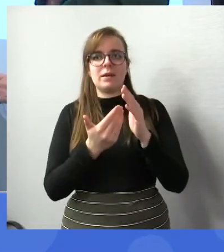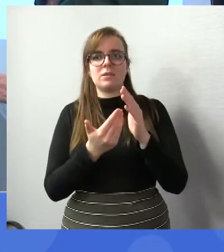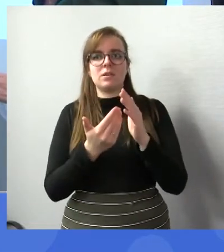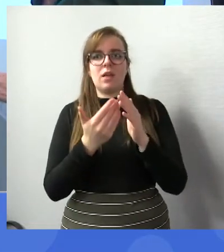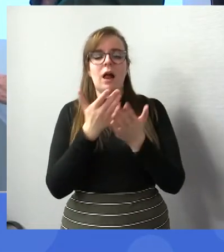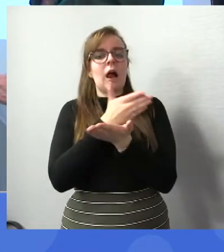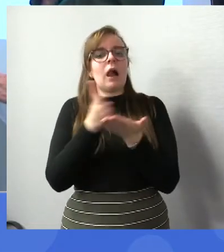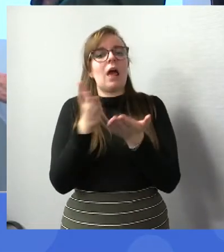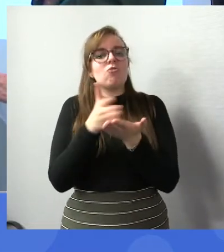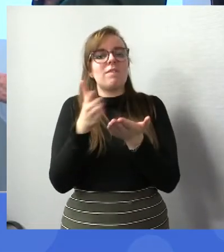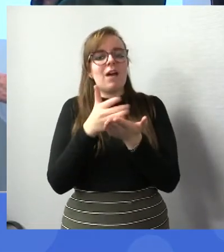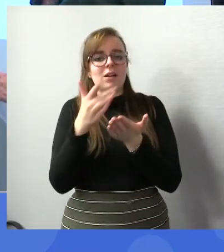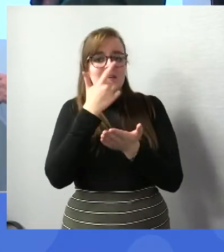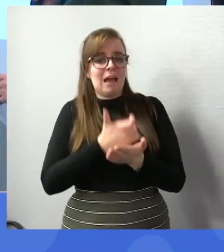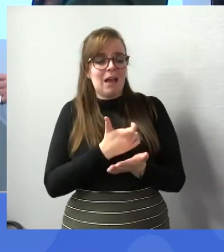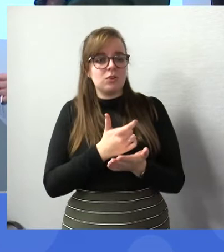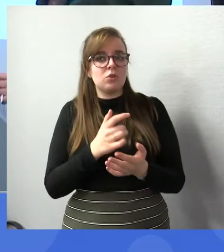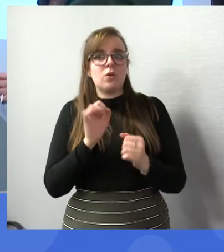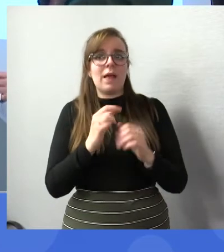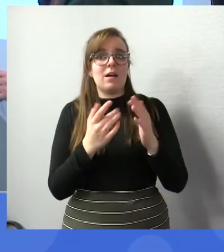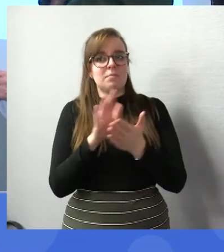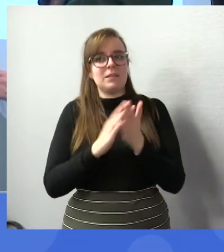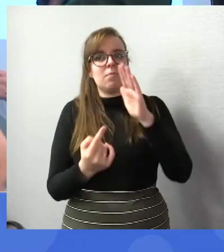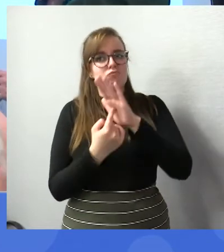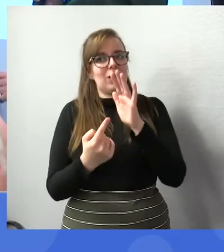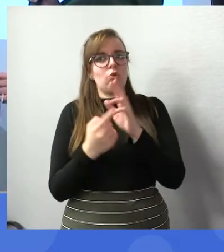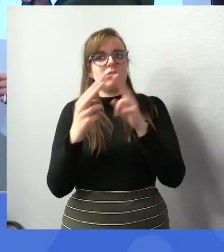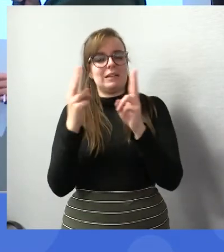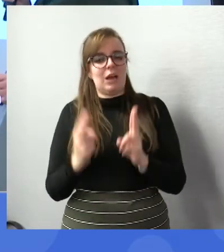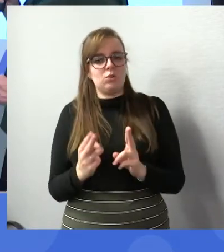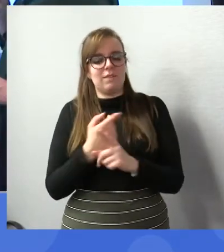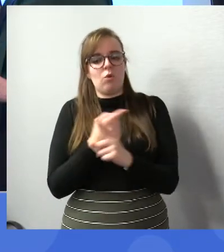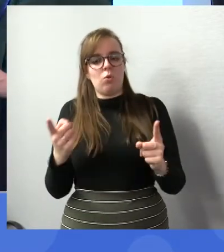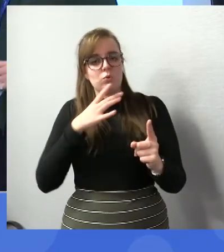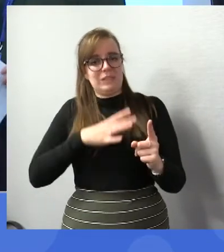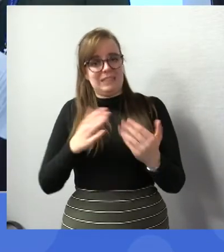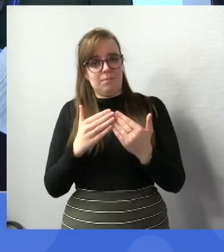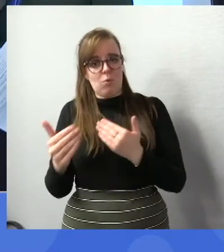line below so that's prioritized housing for those who need it most and we're